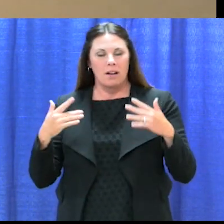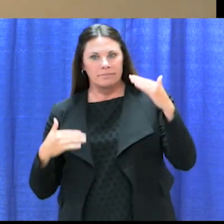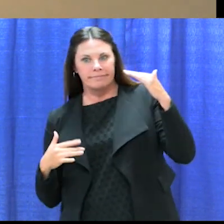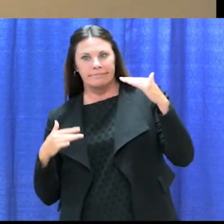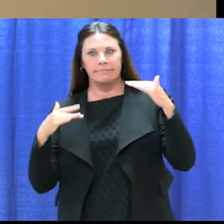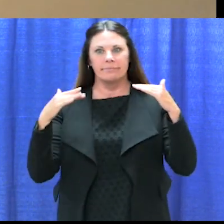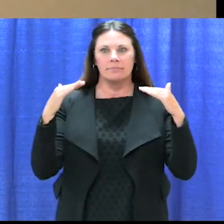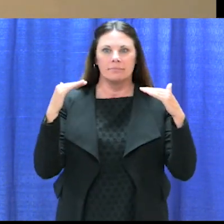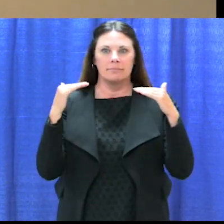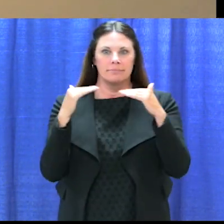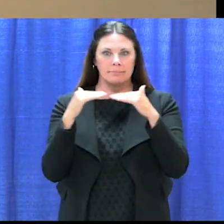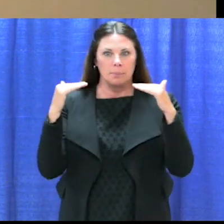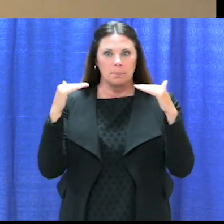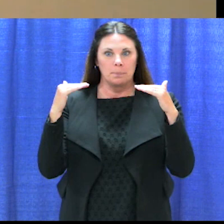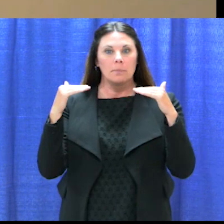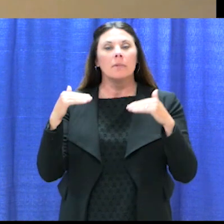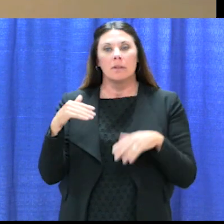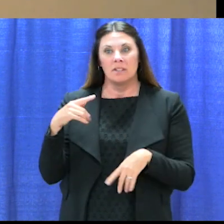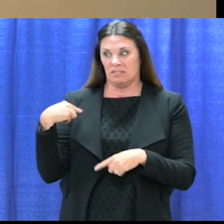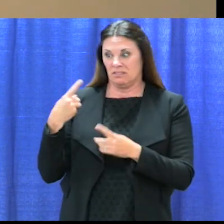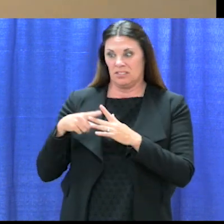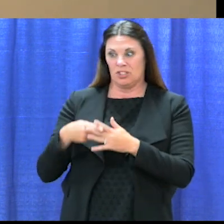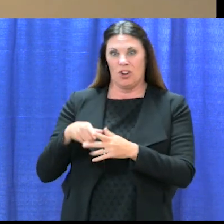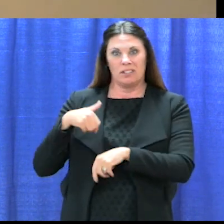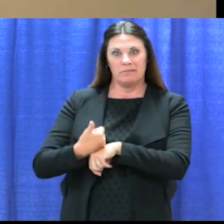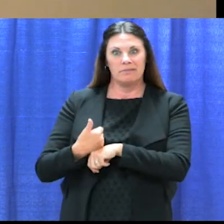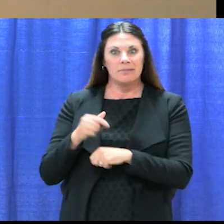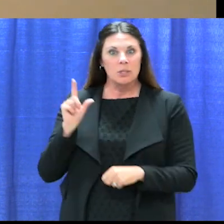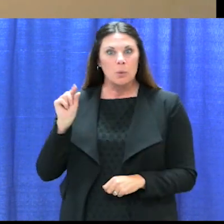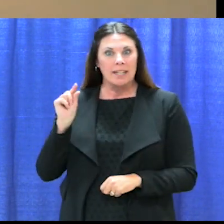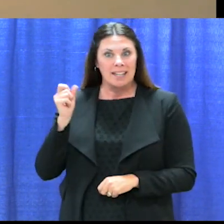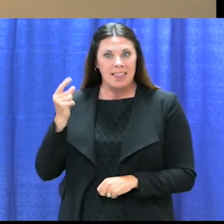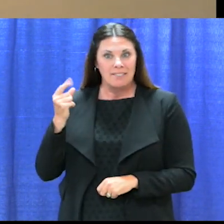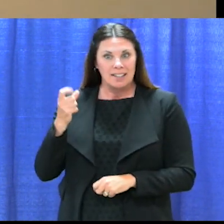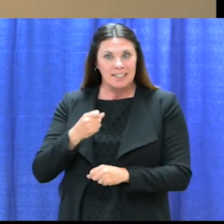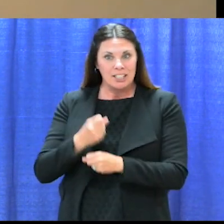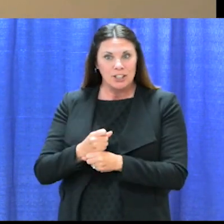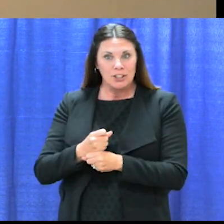And we've been doing this since 2011 and I'm reminded on this call that last year for example